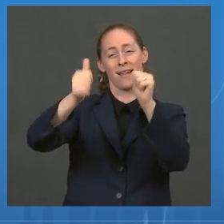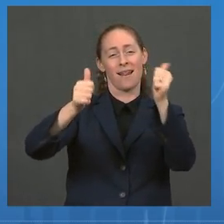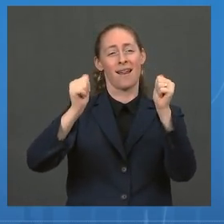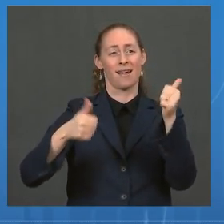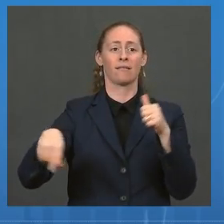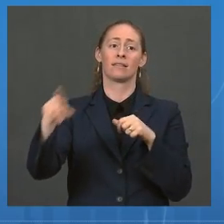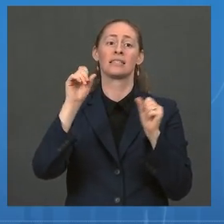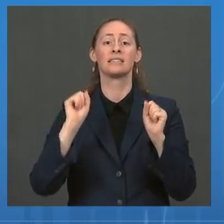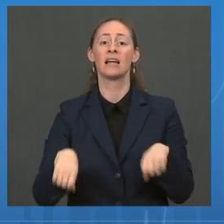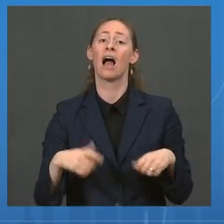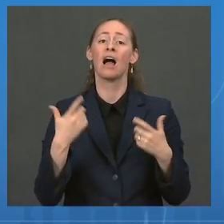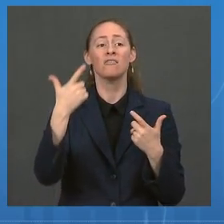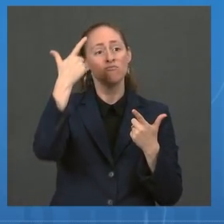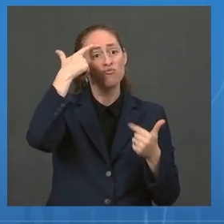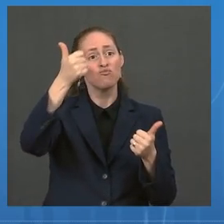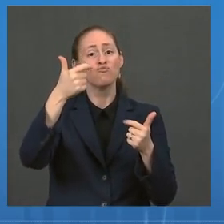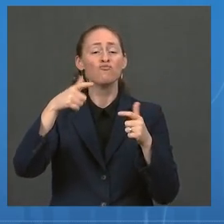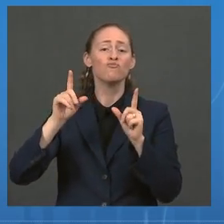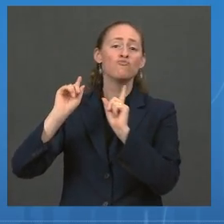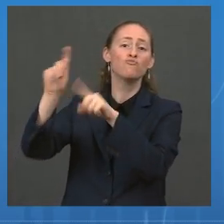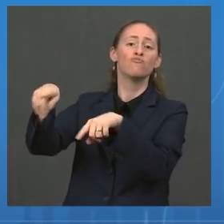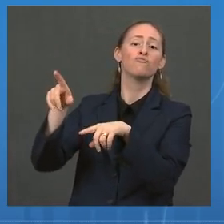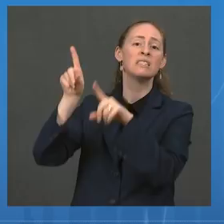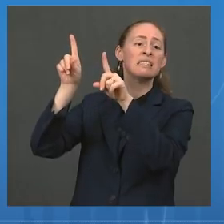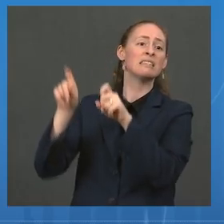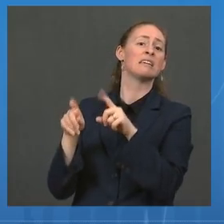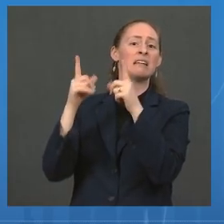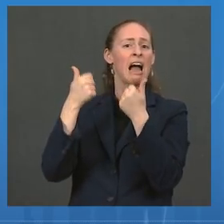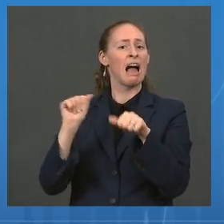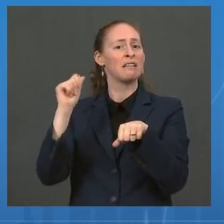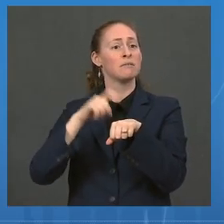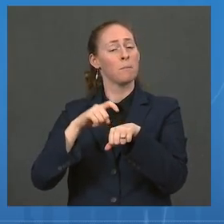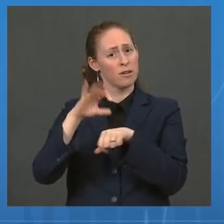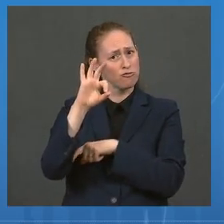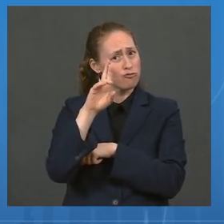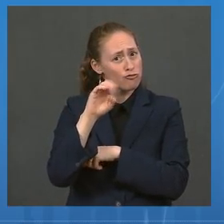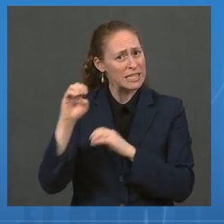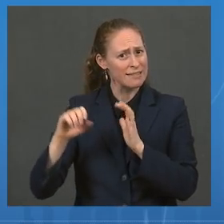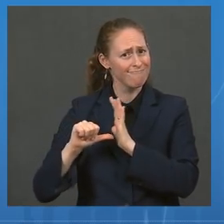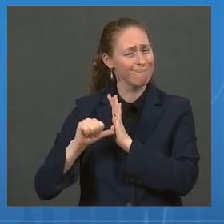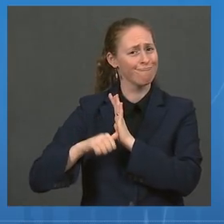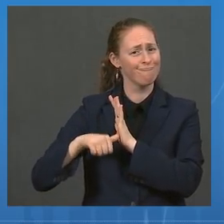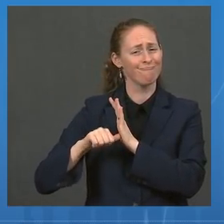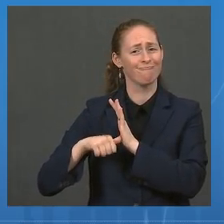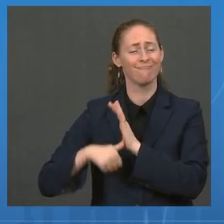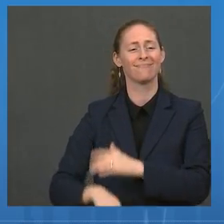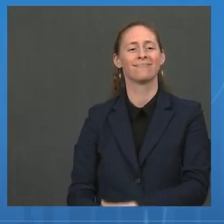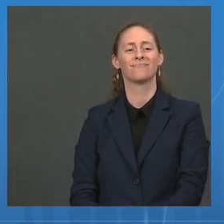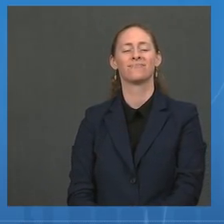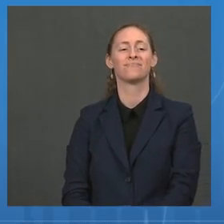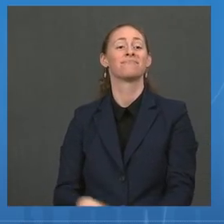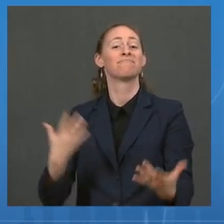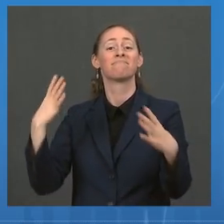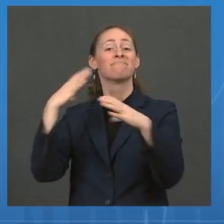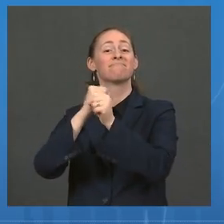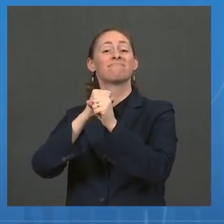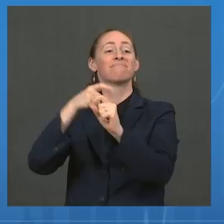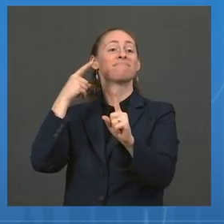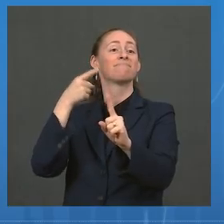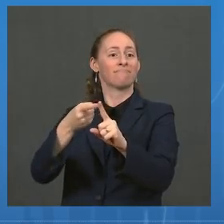and get a free test -- absolutely, a free test. To summarize, we are on track to quadruple the supply of rapid,